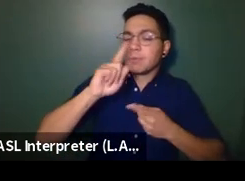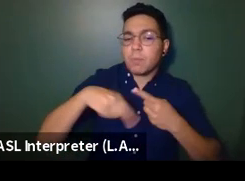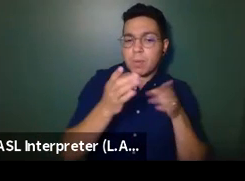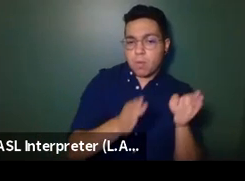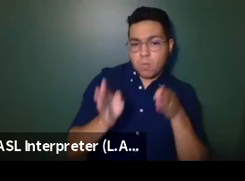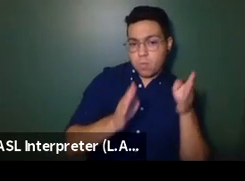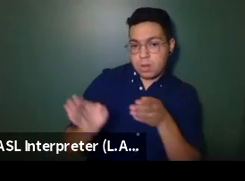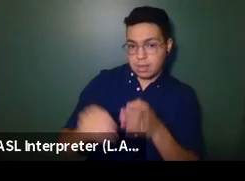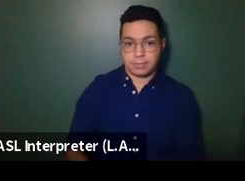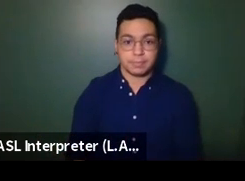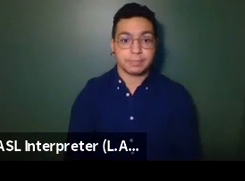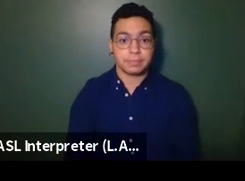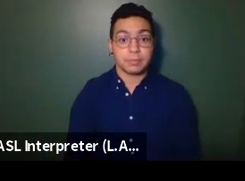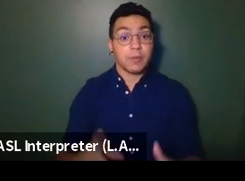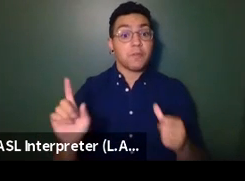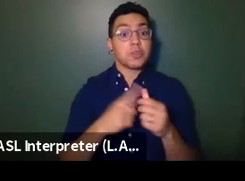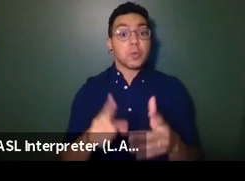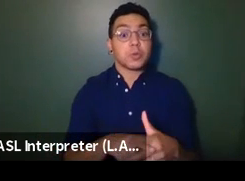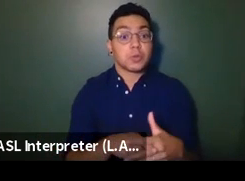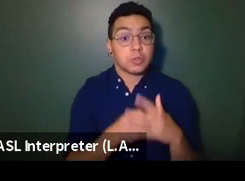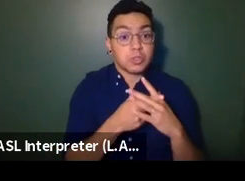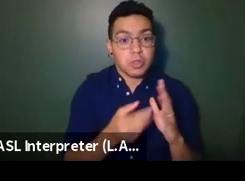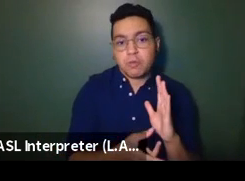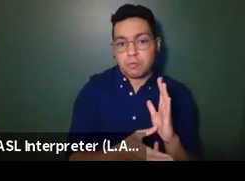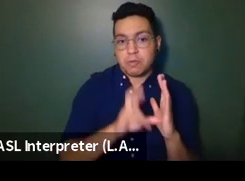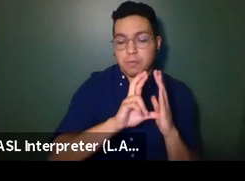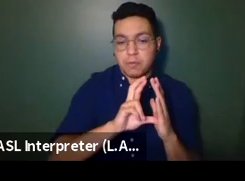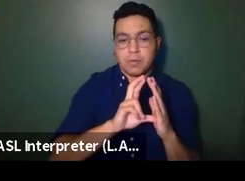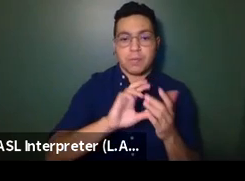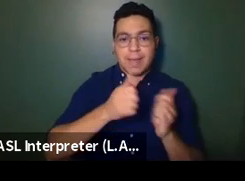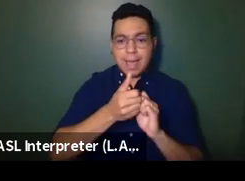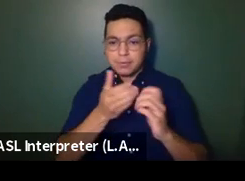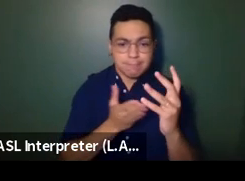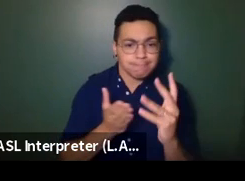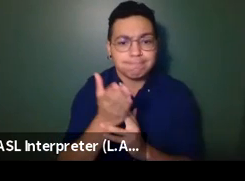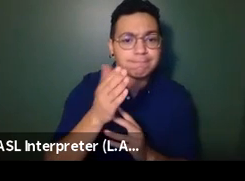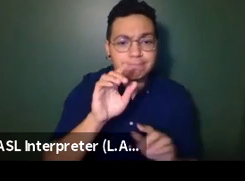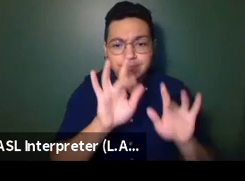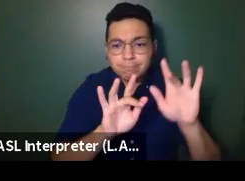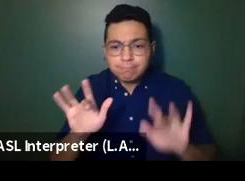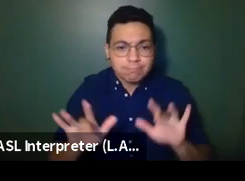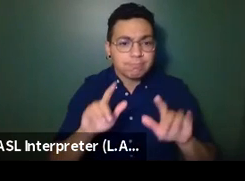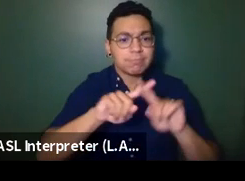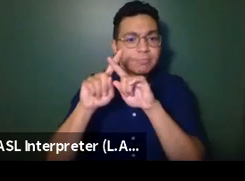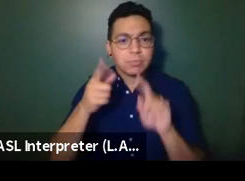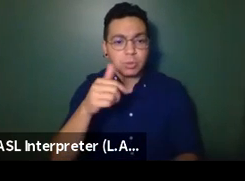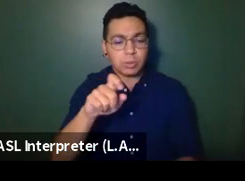Katherine Livick - ESD 112: I want to just start by doing a really quick review of the lay of the land here and it looked like a good number of you were able to get in and play